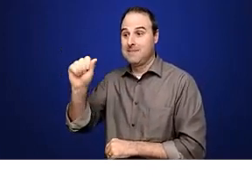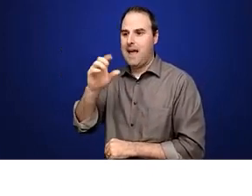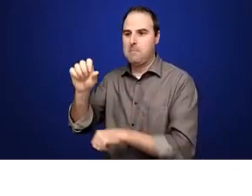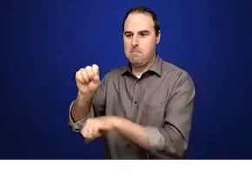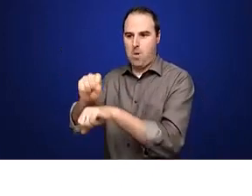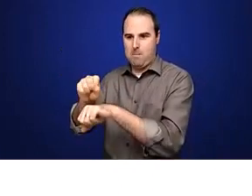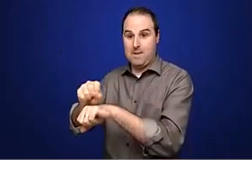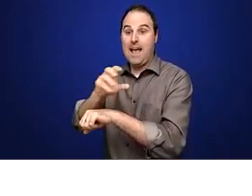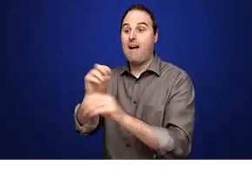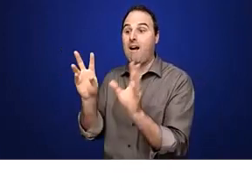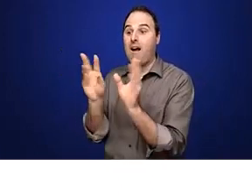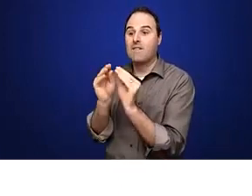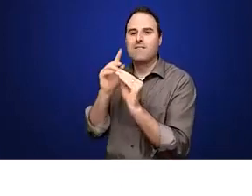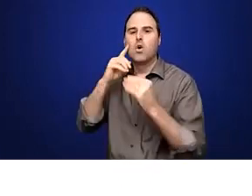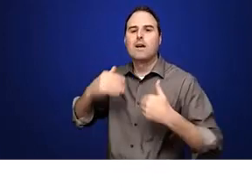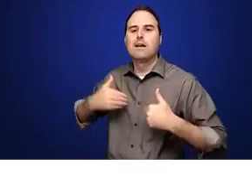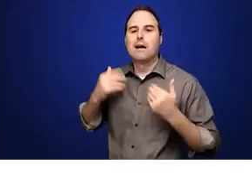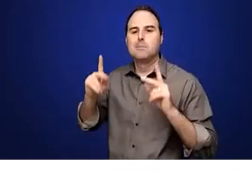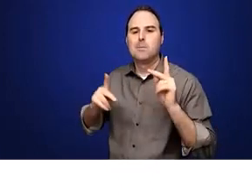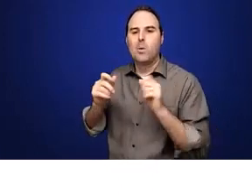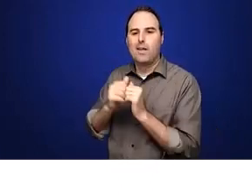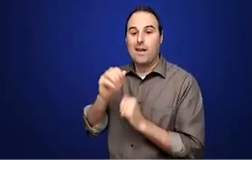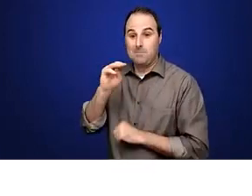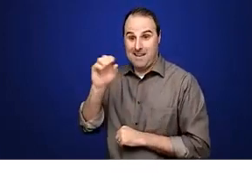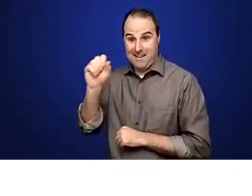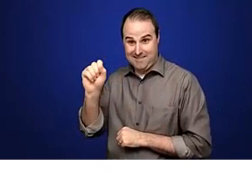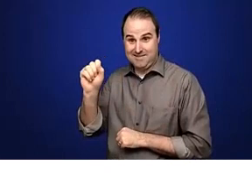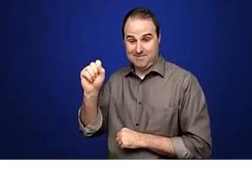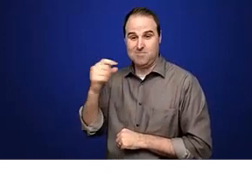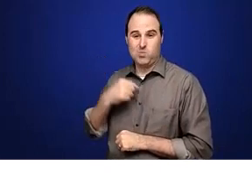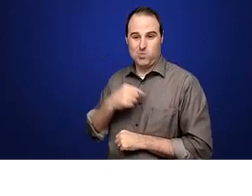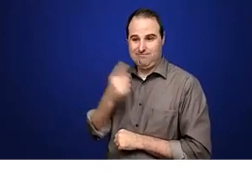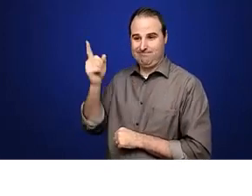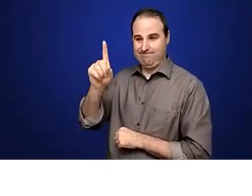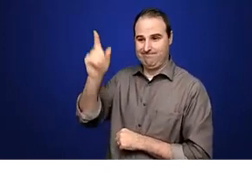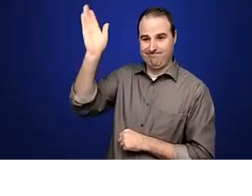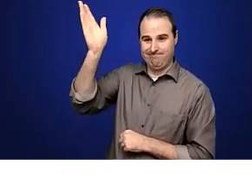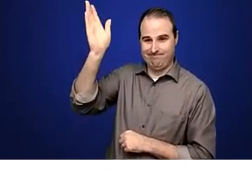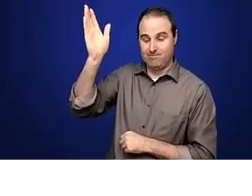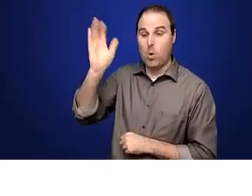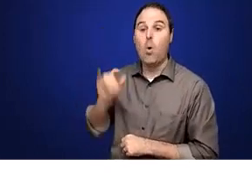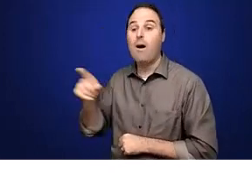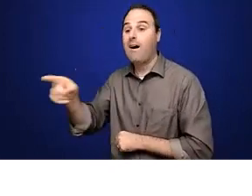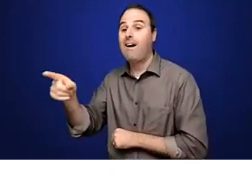Our project director also provided expert testimony to the House of Commons Standing Committee on HR, Skills,